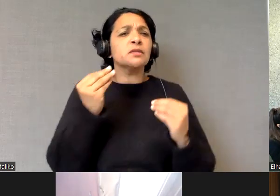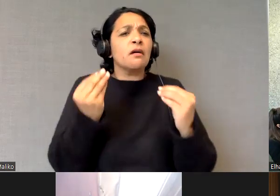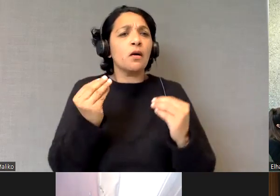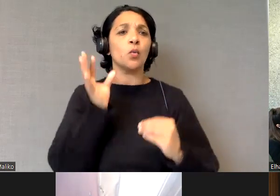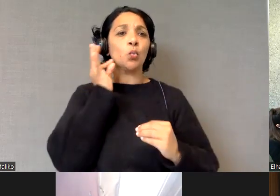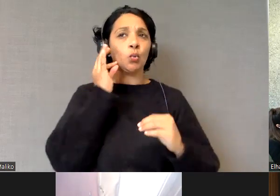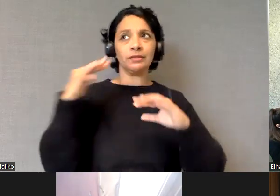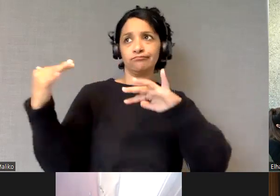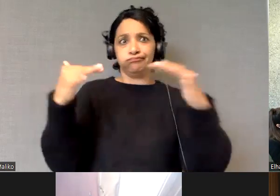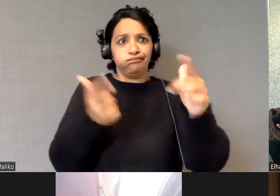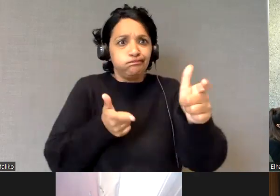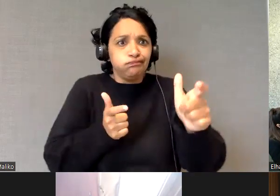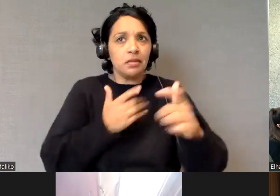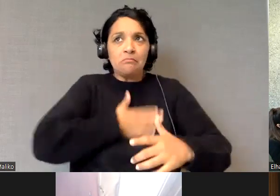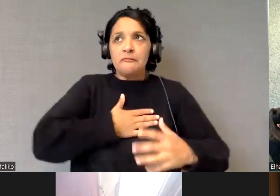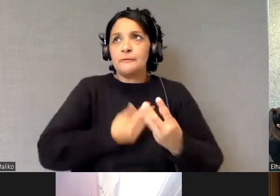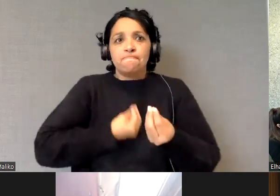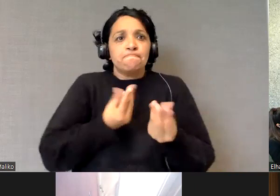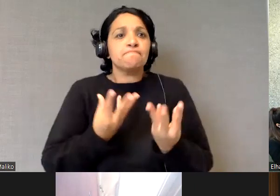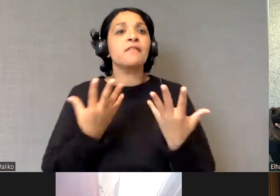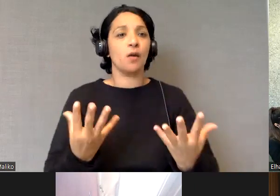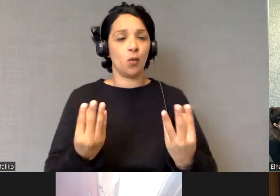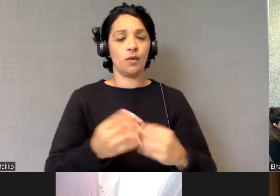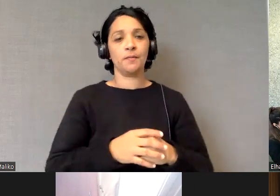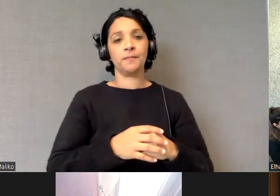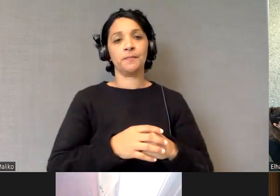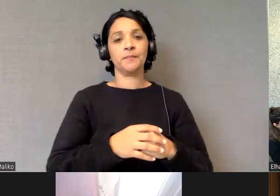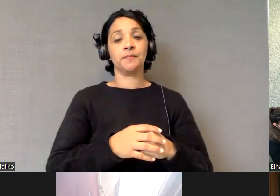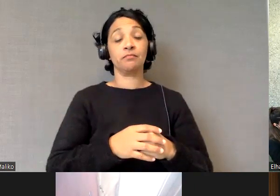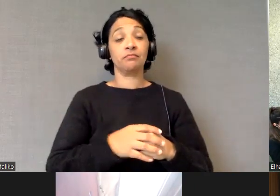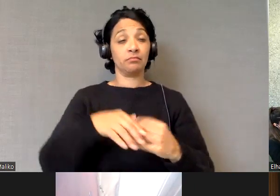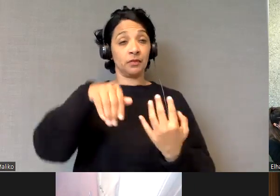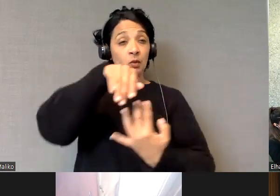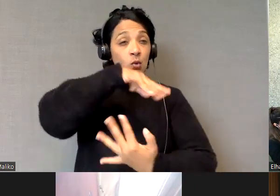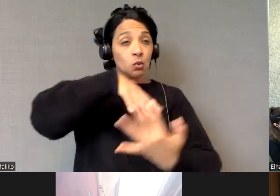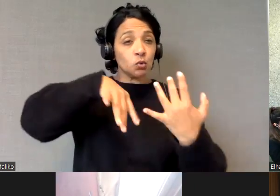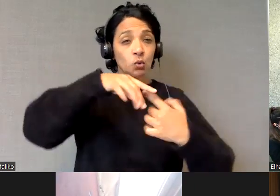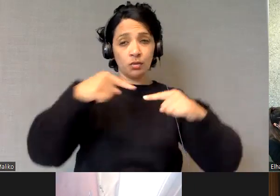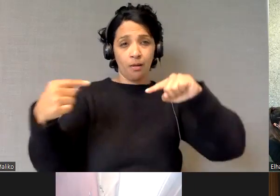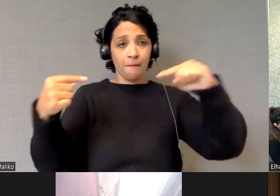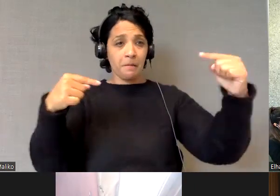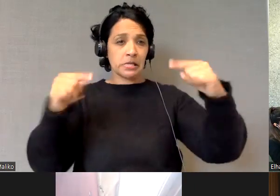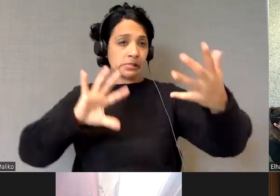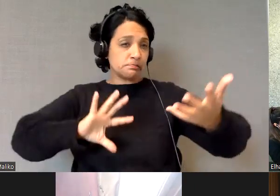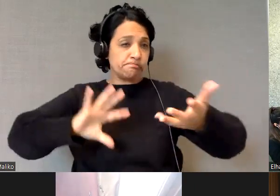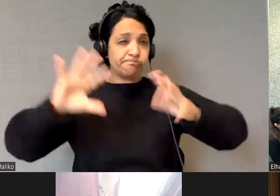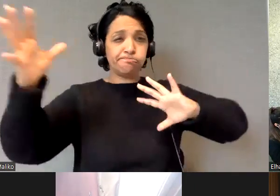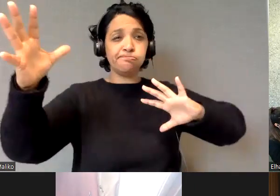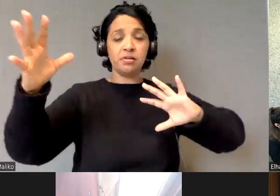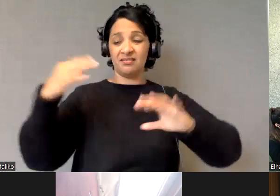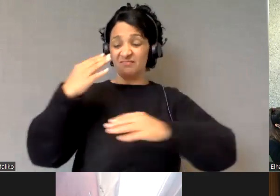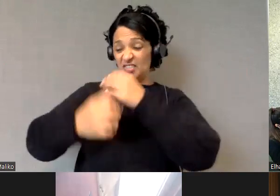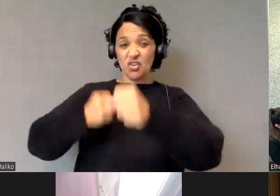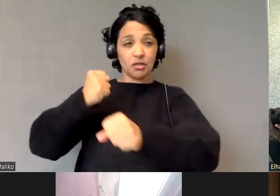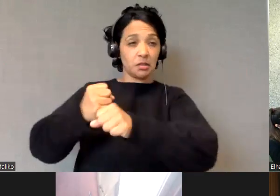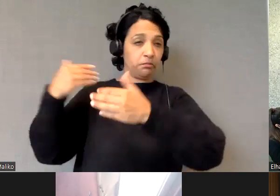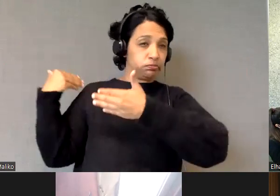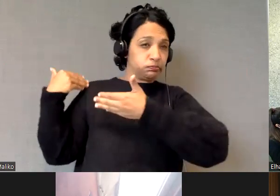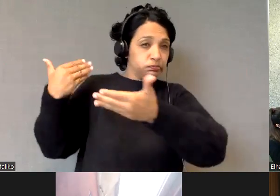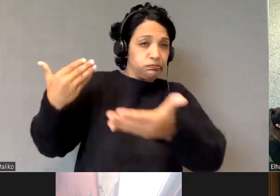Looking at the sociopolitical crisis has over the years continued to ravage the well-being